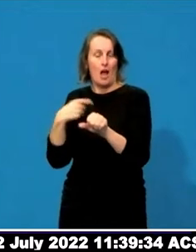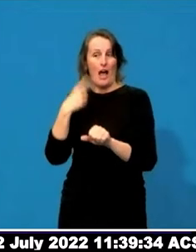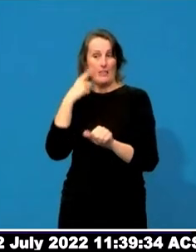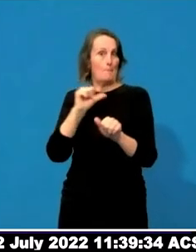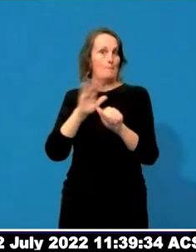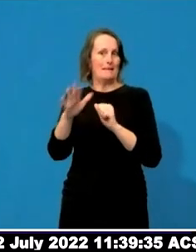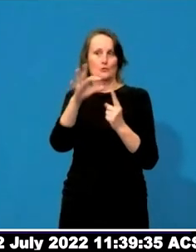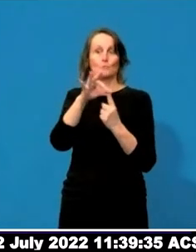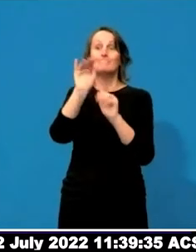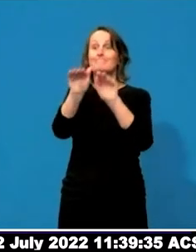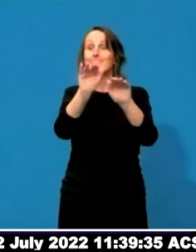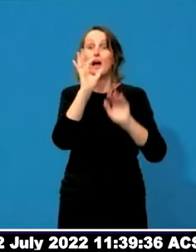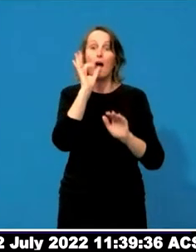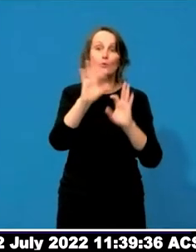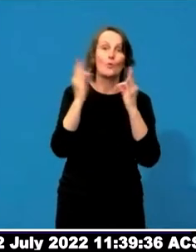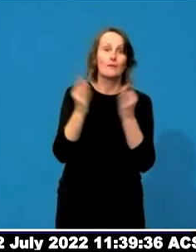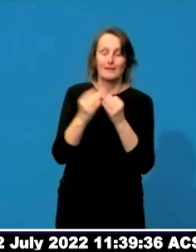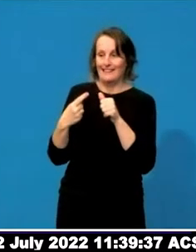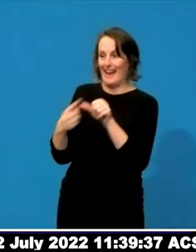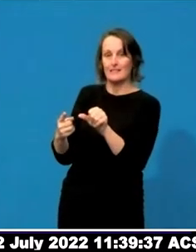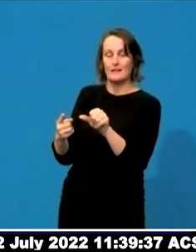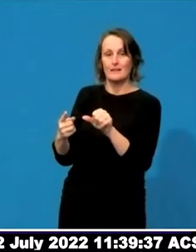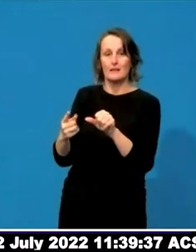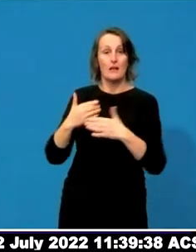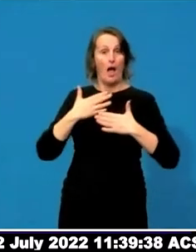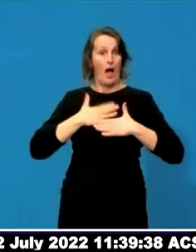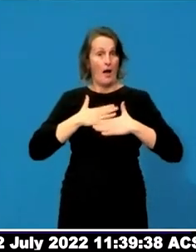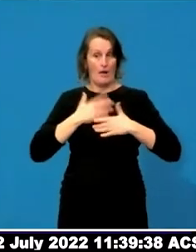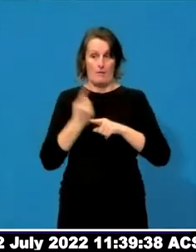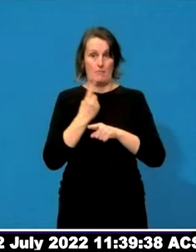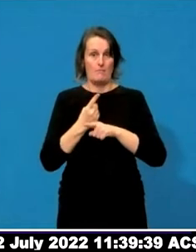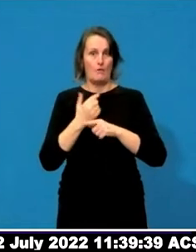That what I am commenting on is my observations based on -